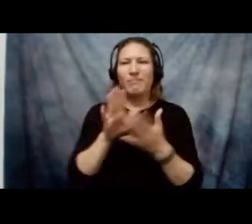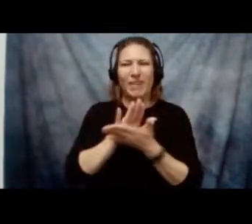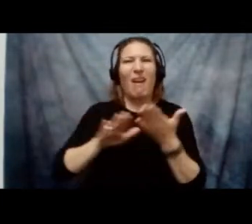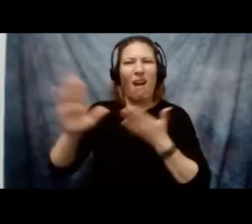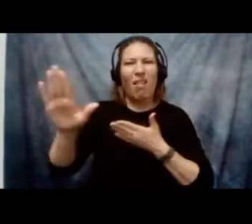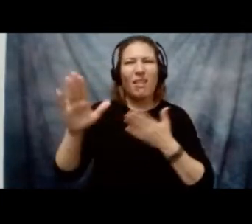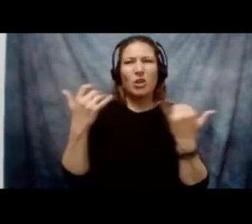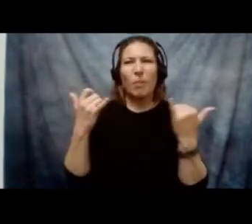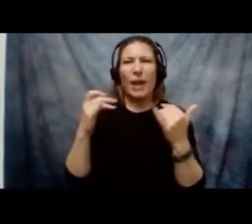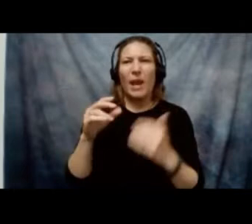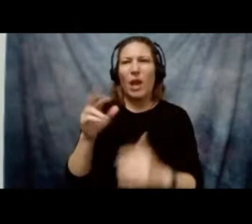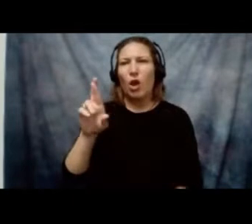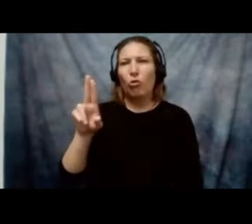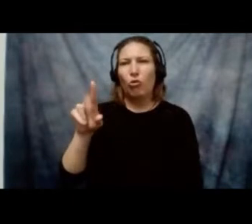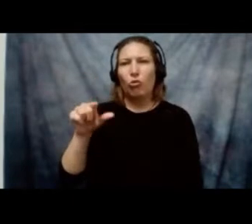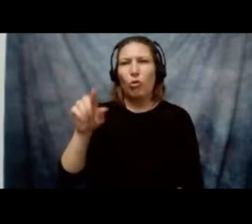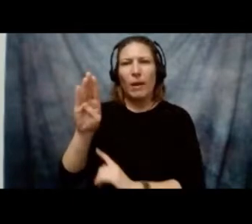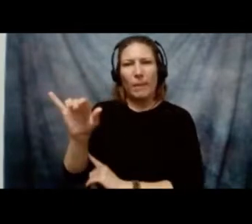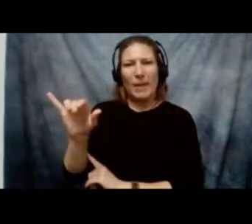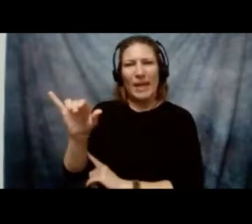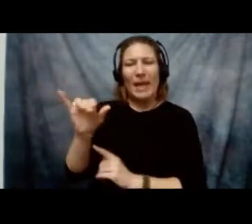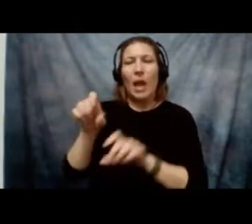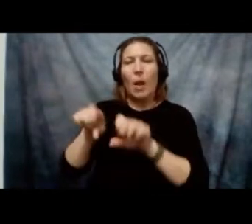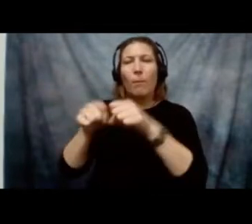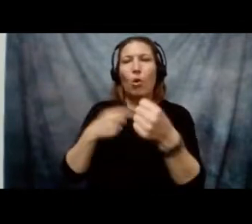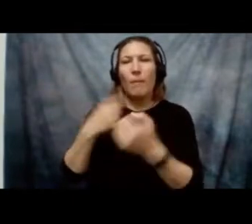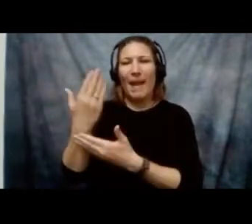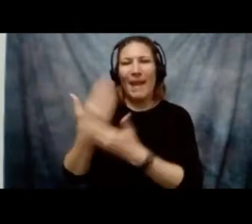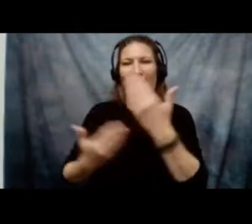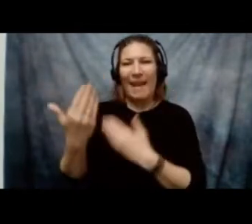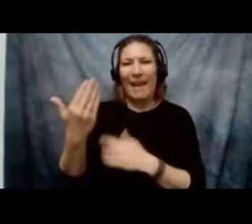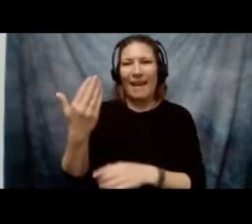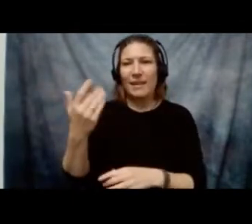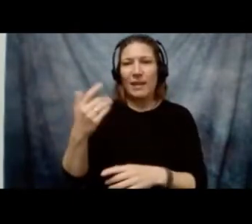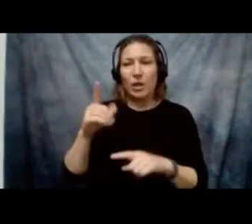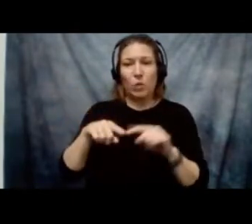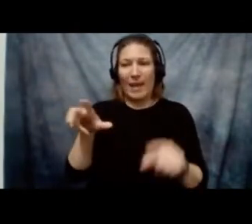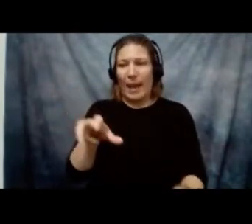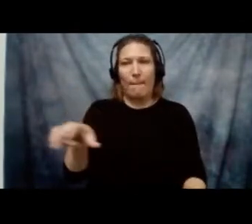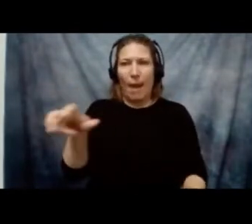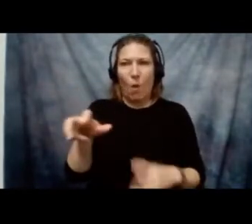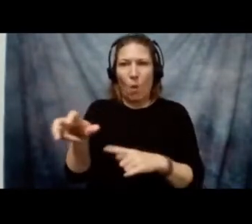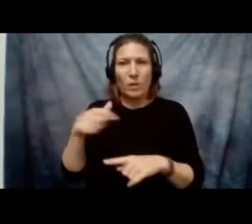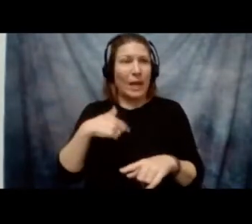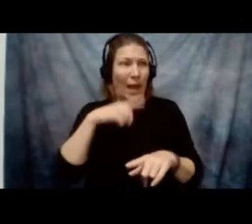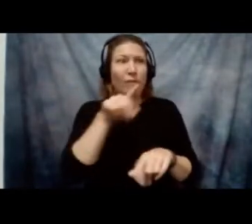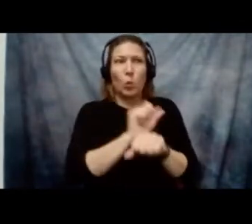and i was doing work on the online and so i had to use keyboard navigation and luckily i was using